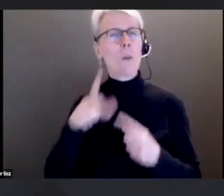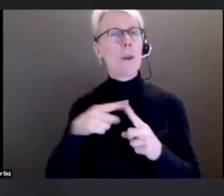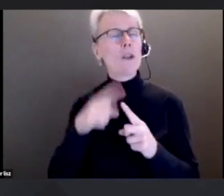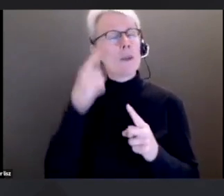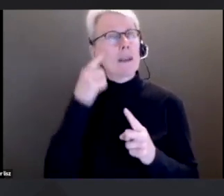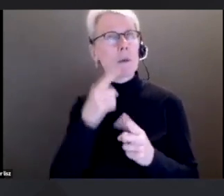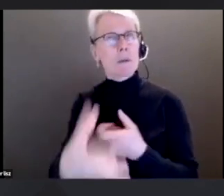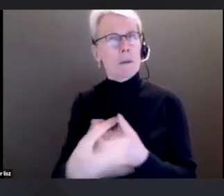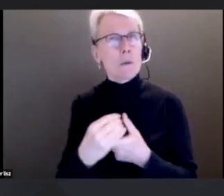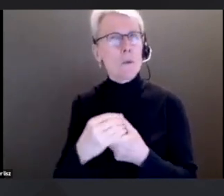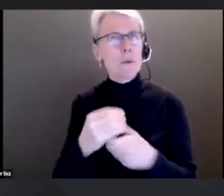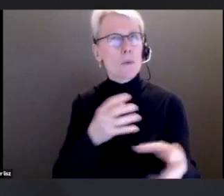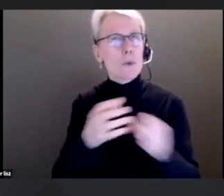It's a marathon, not a sprint.